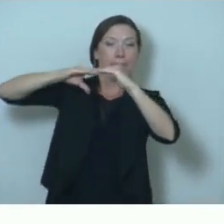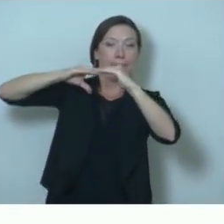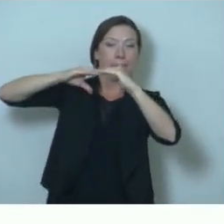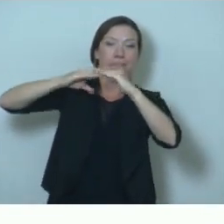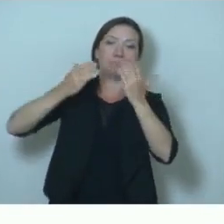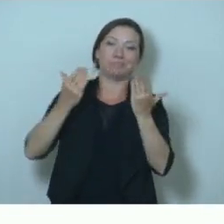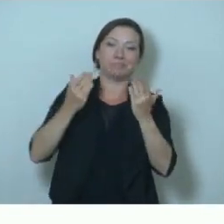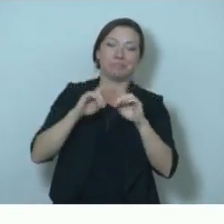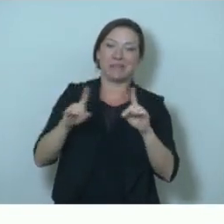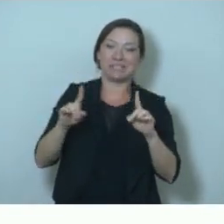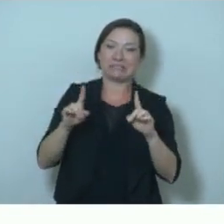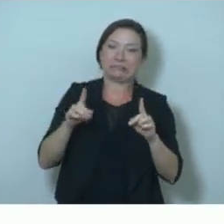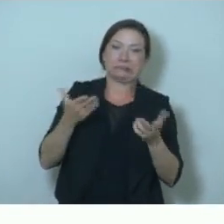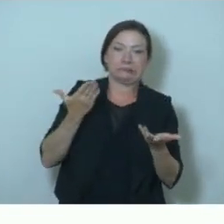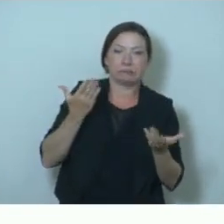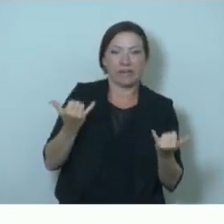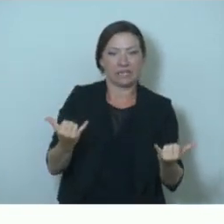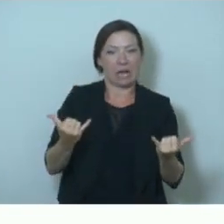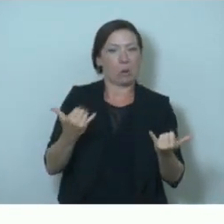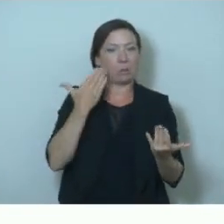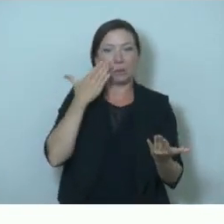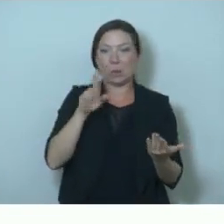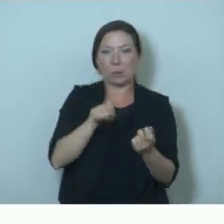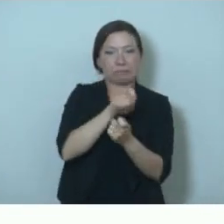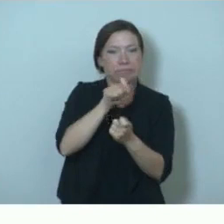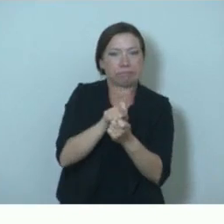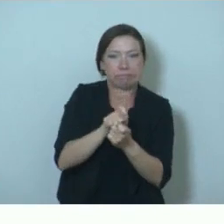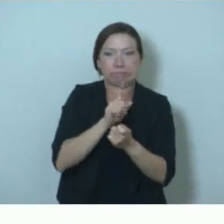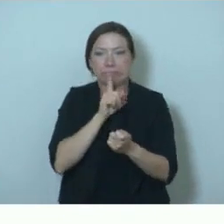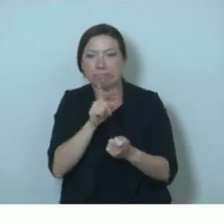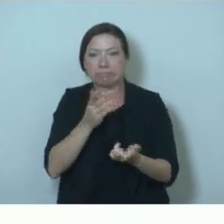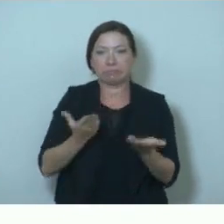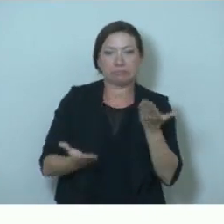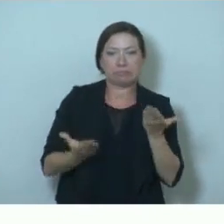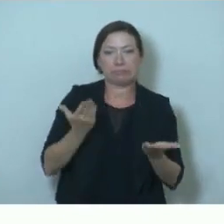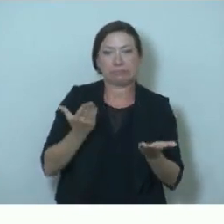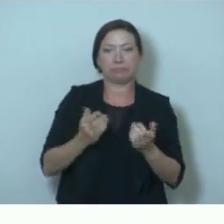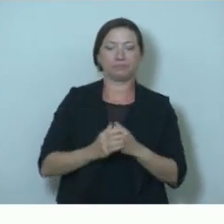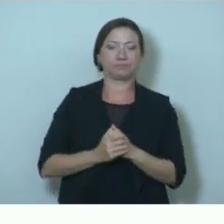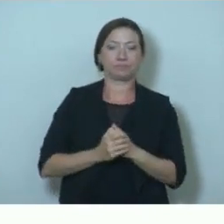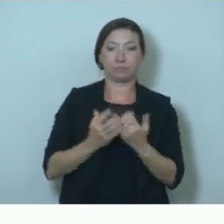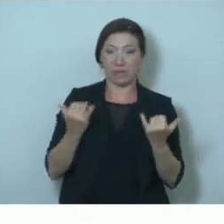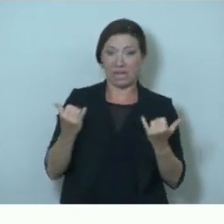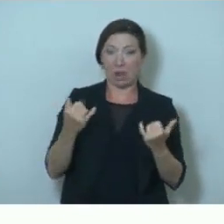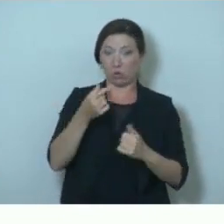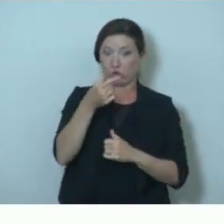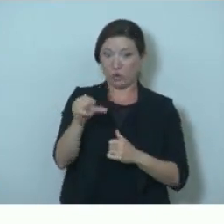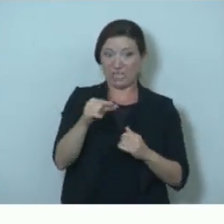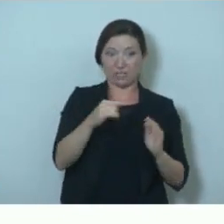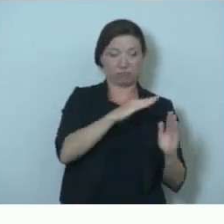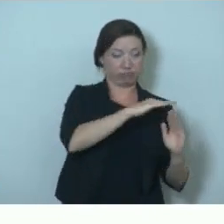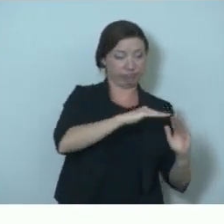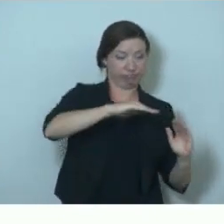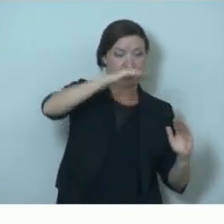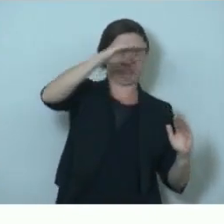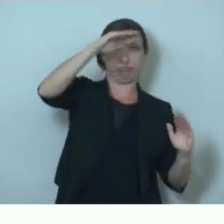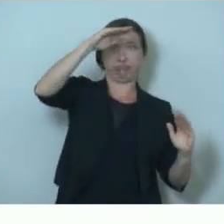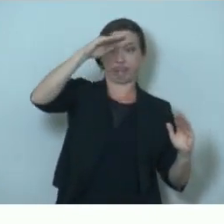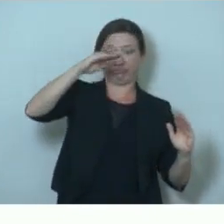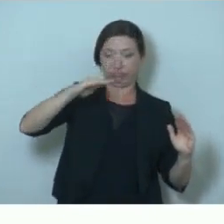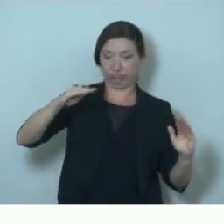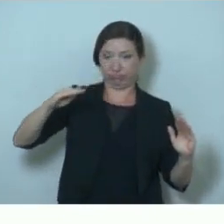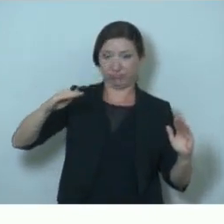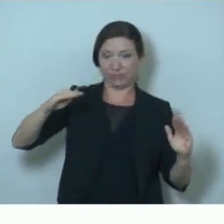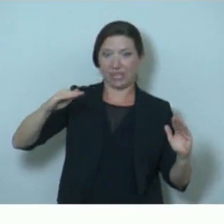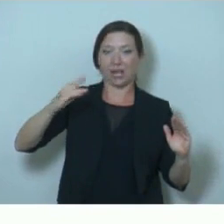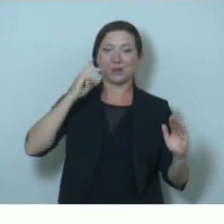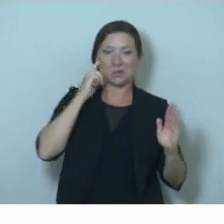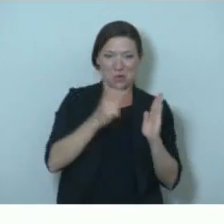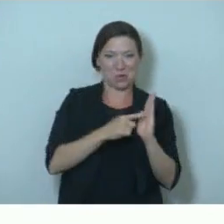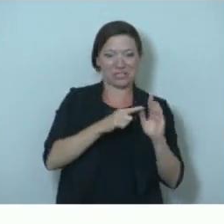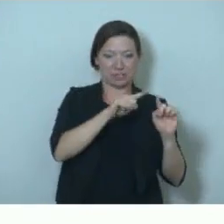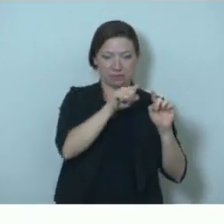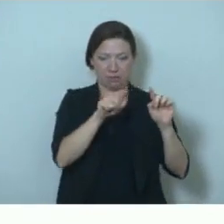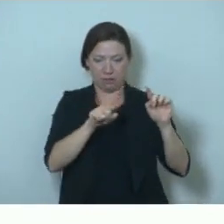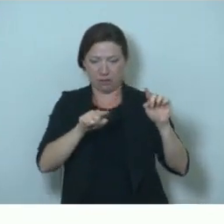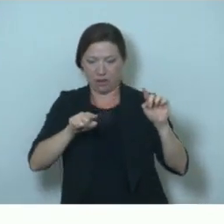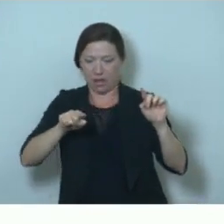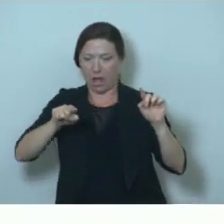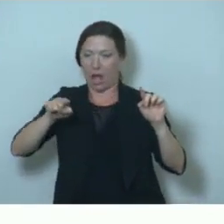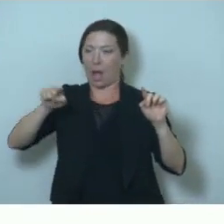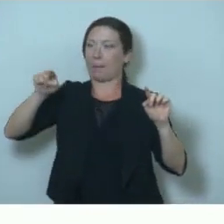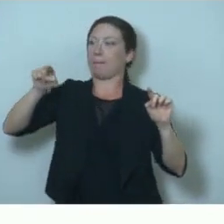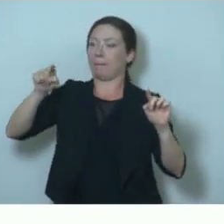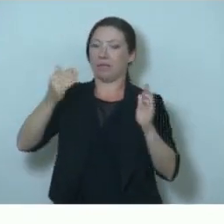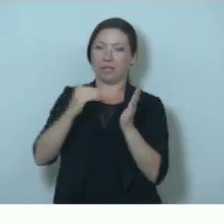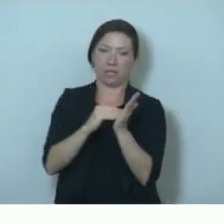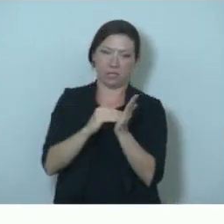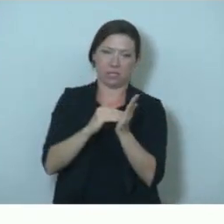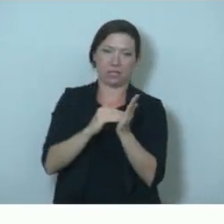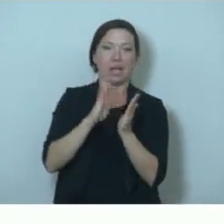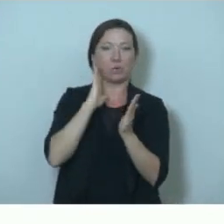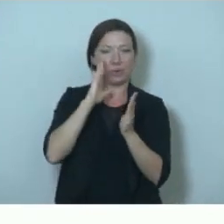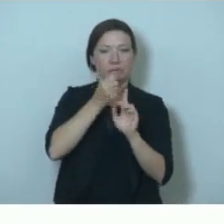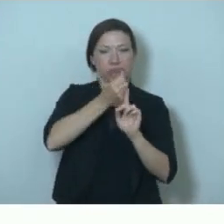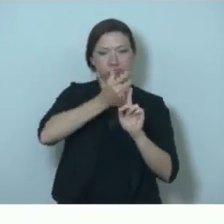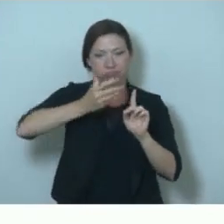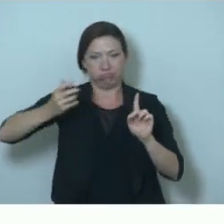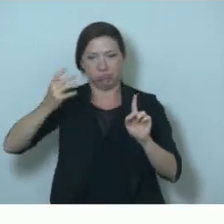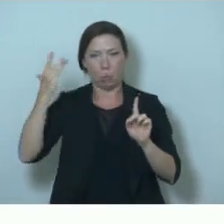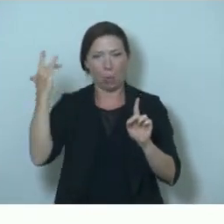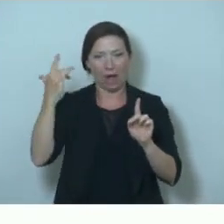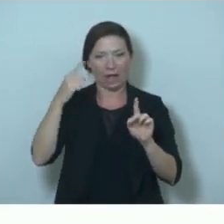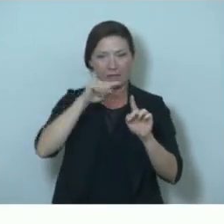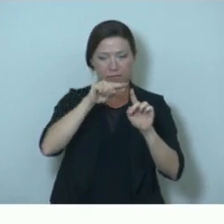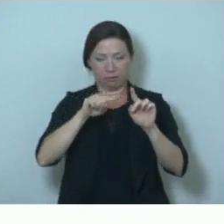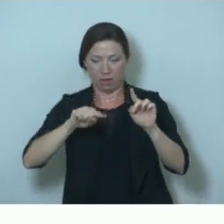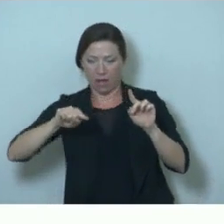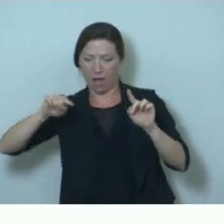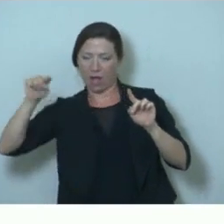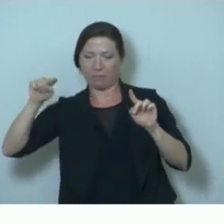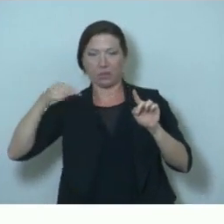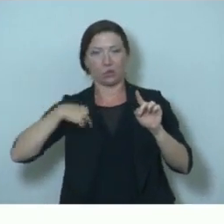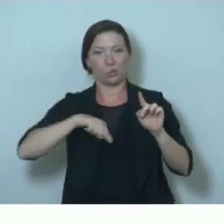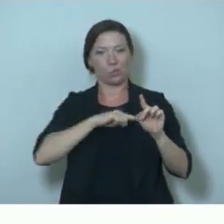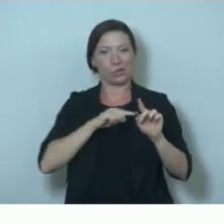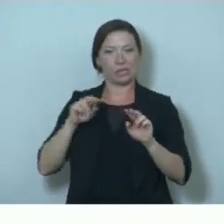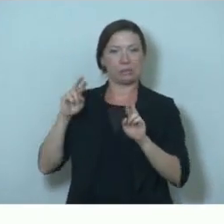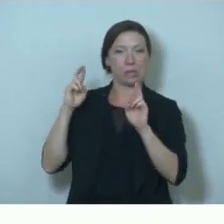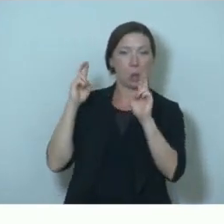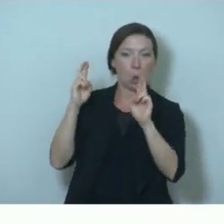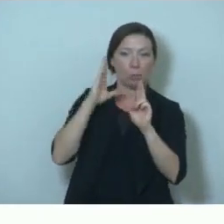IT IS POSSIBLE WE ARE GETTING DRESS A PEAK BUT MO MEANS CERTAI THE OR THING IF YOU LOOK CLOSE LINDREN LINE SEEING 30 NEW CASES A DAY.